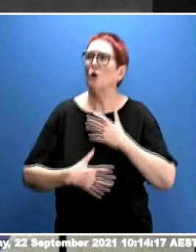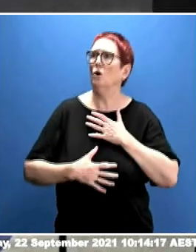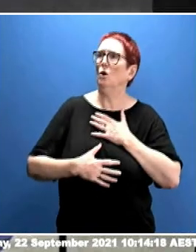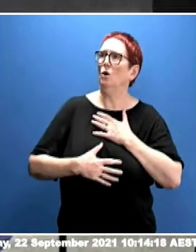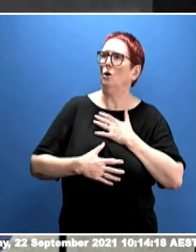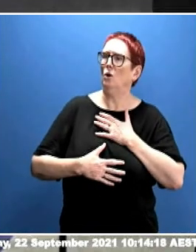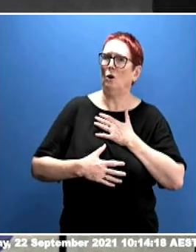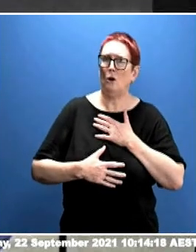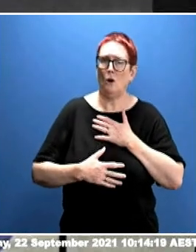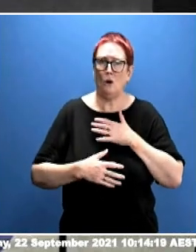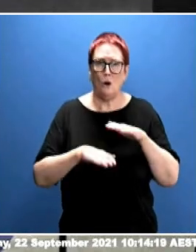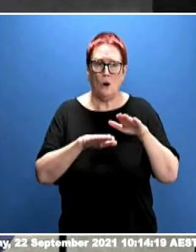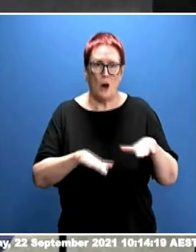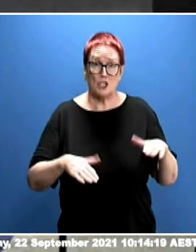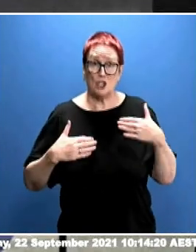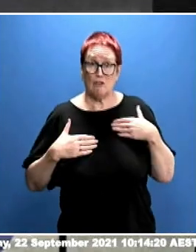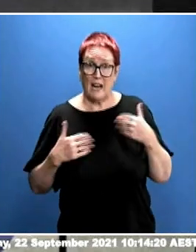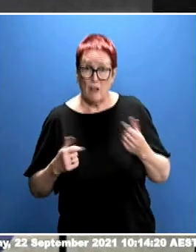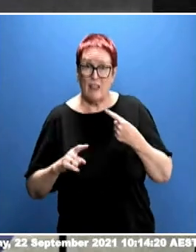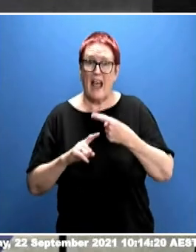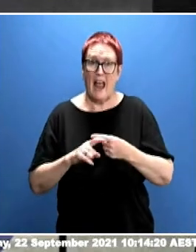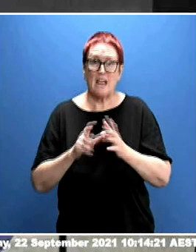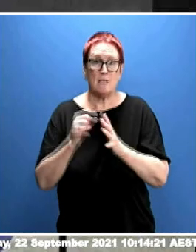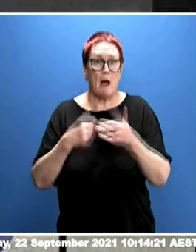Children's Health and the Department of Child Safety.